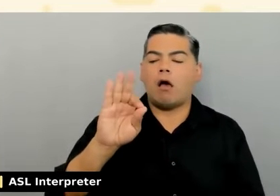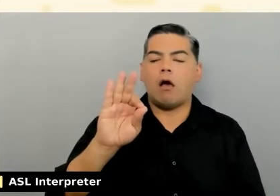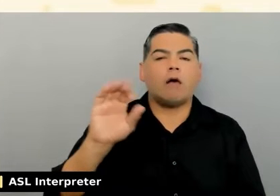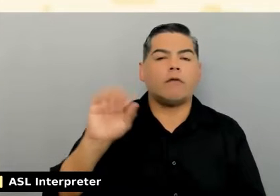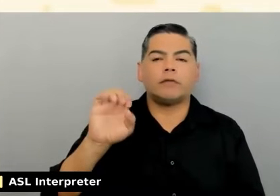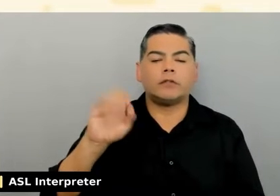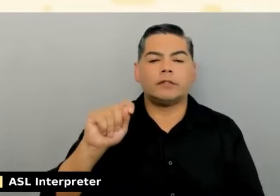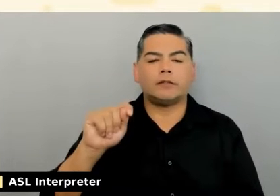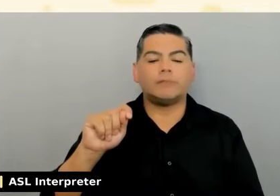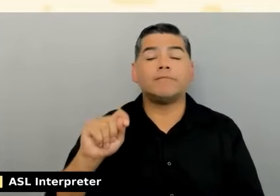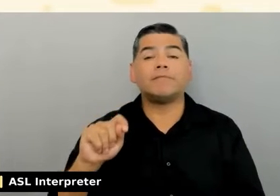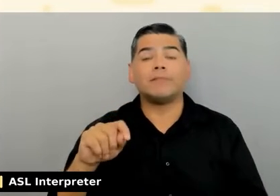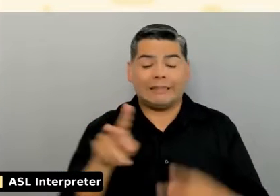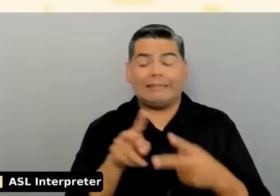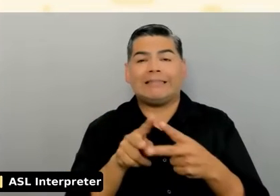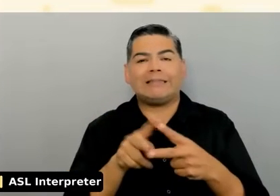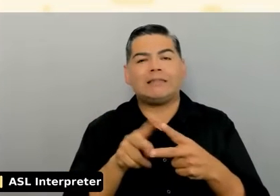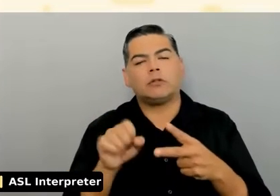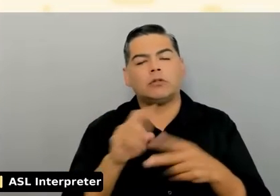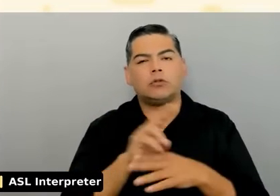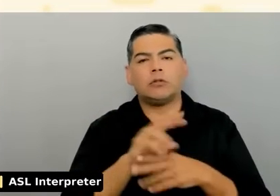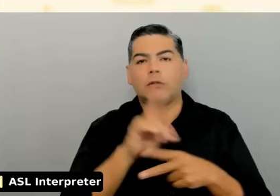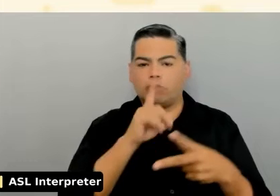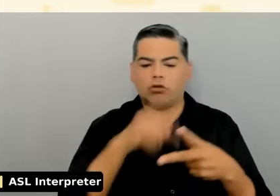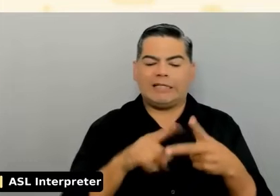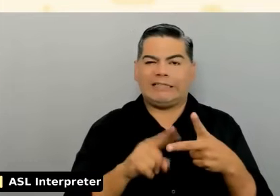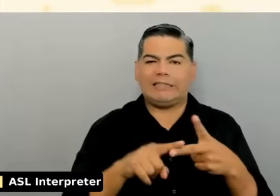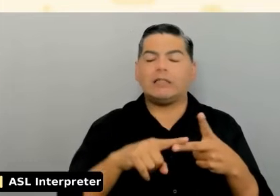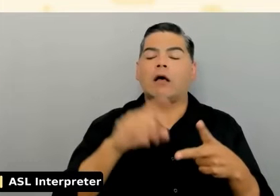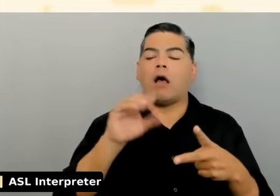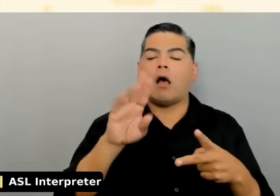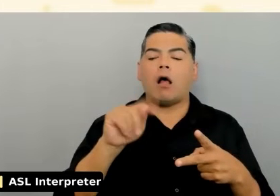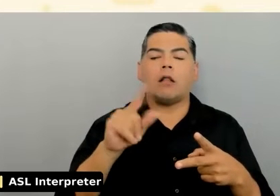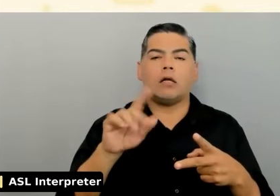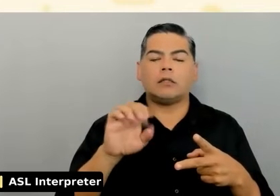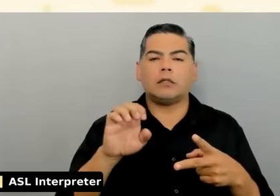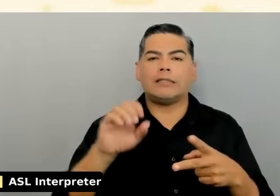Make sure the outline is not set to zero.